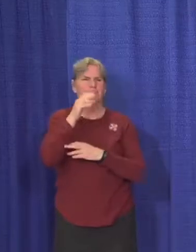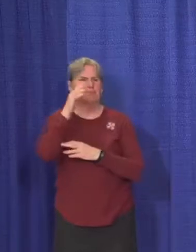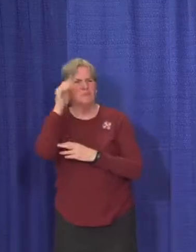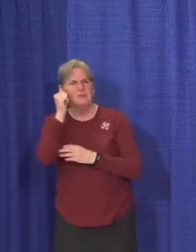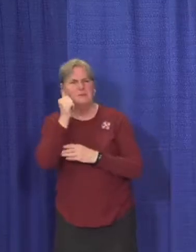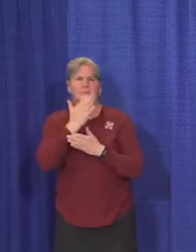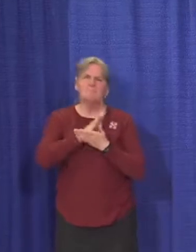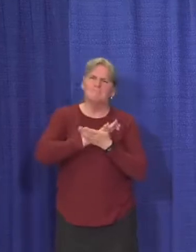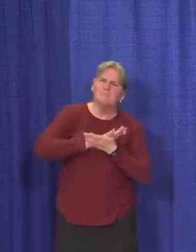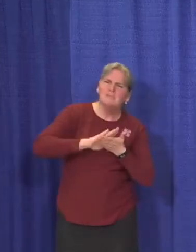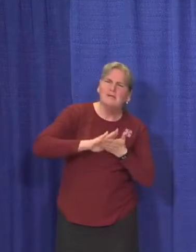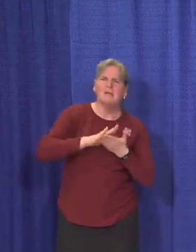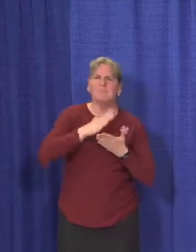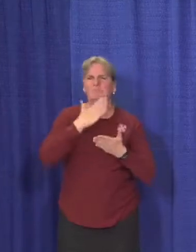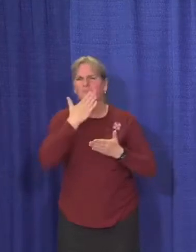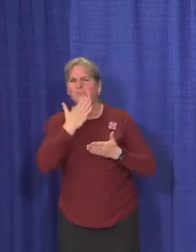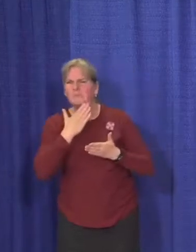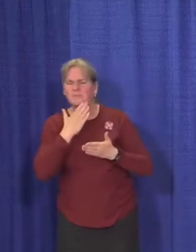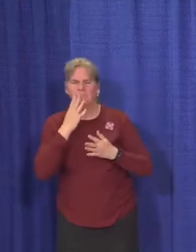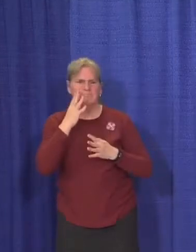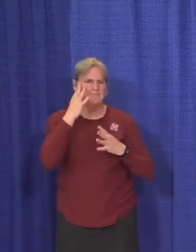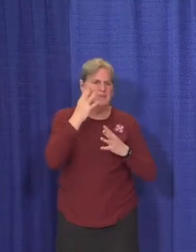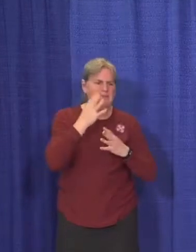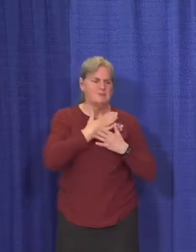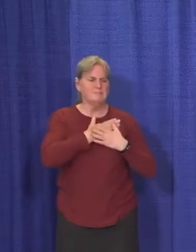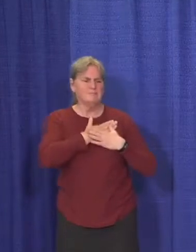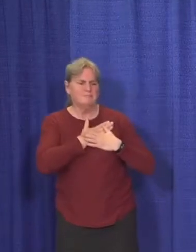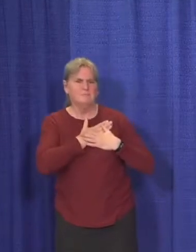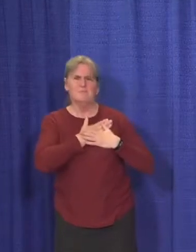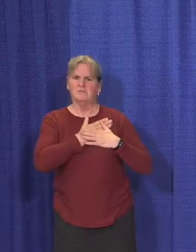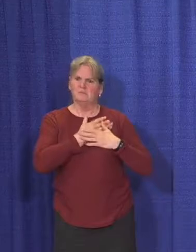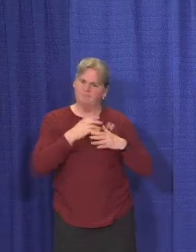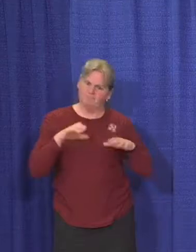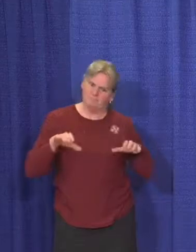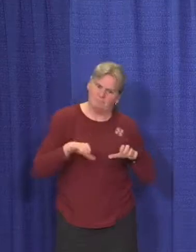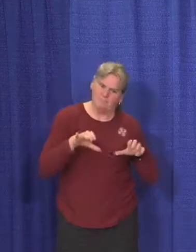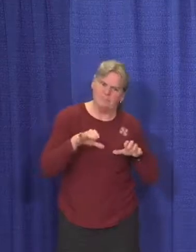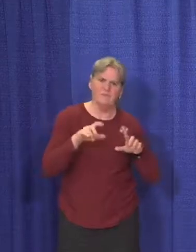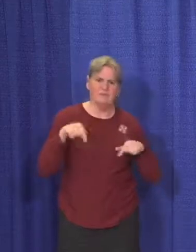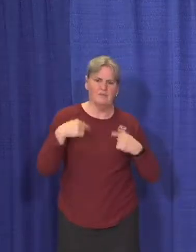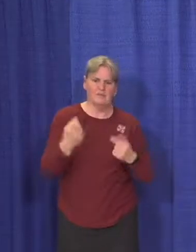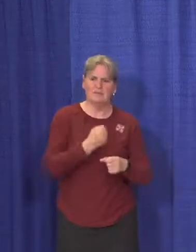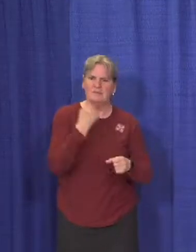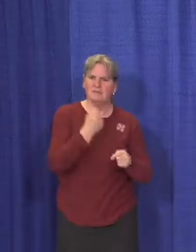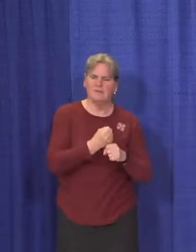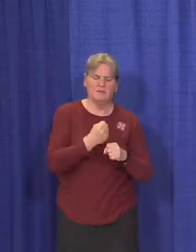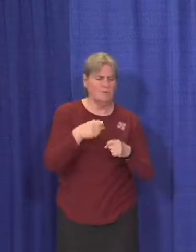strength perseverance kindness innovation and compassion as they have weathered the